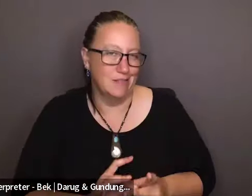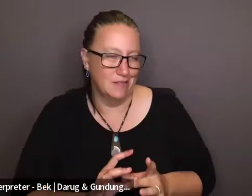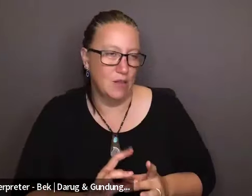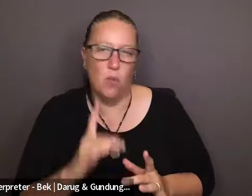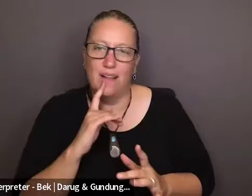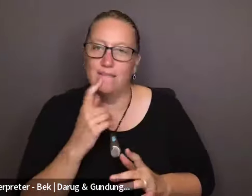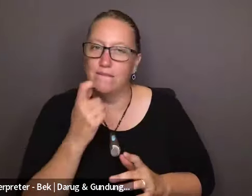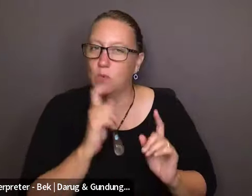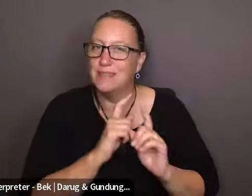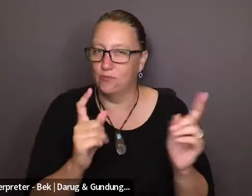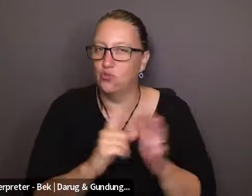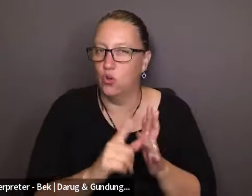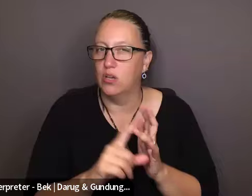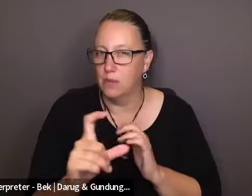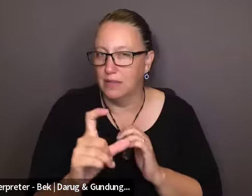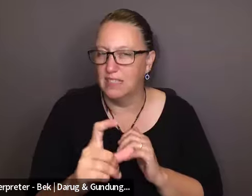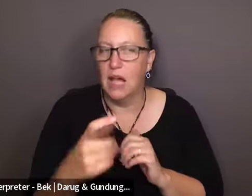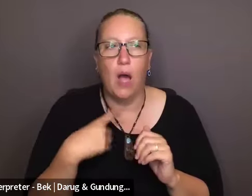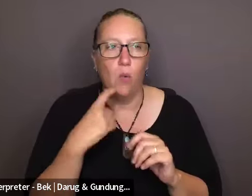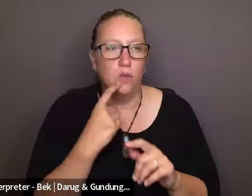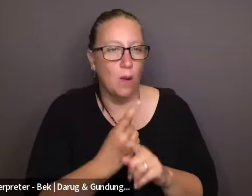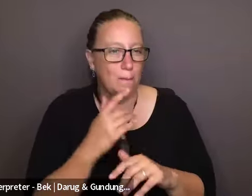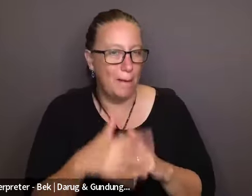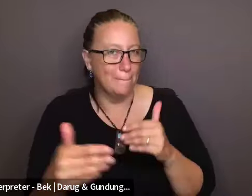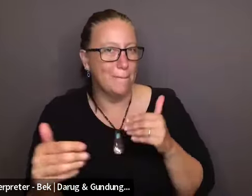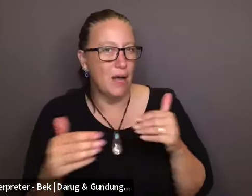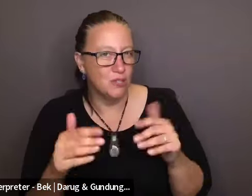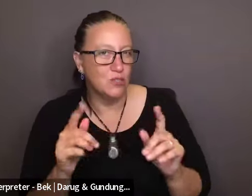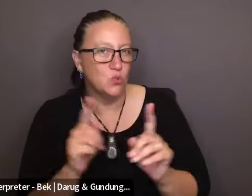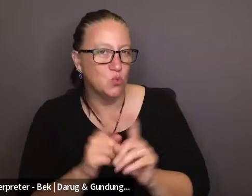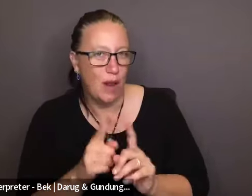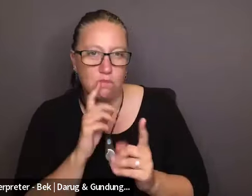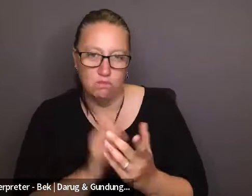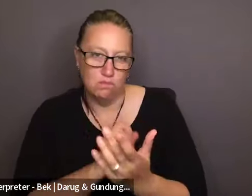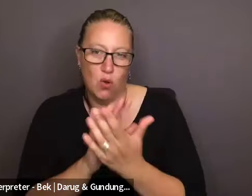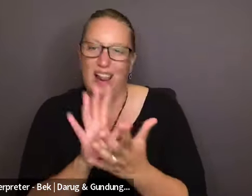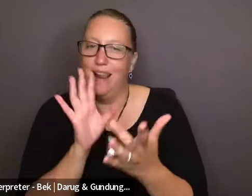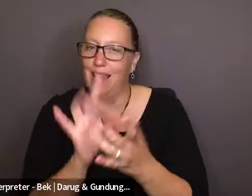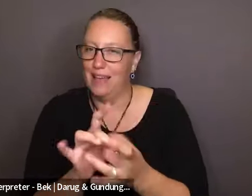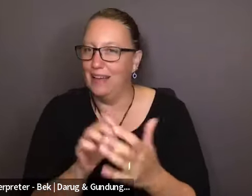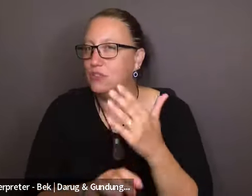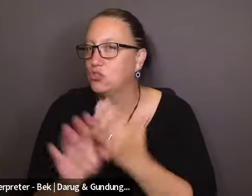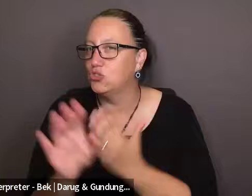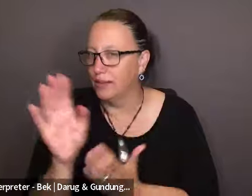in two new slides after sending it out to you, and all the links. So you'll get a couple of different documents because I'm going to take you through something